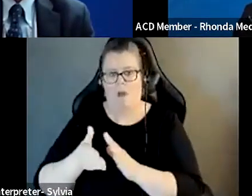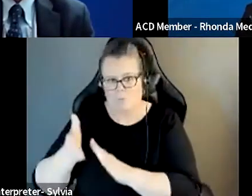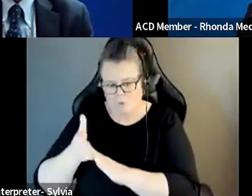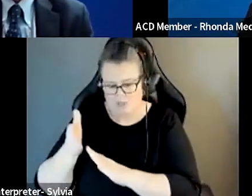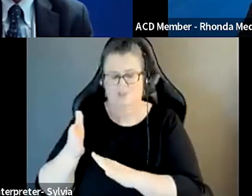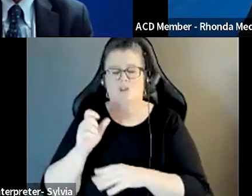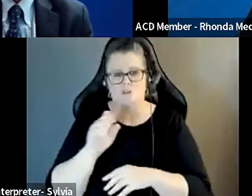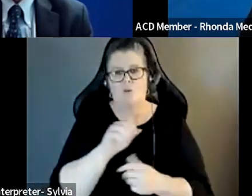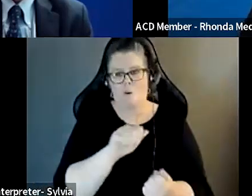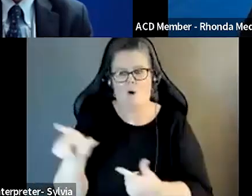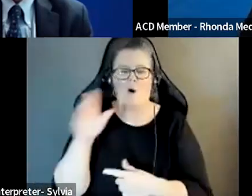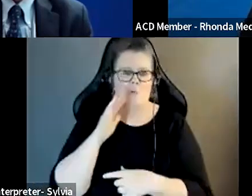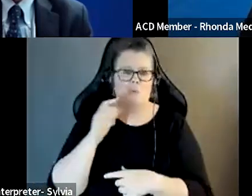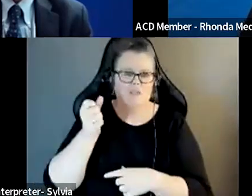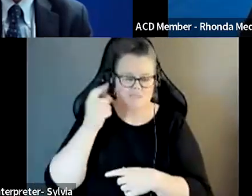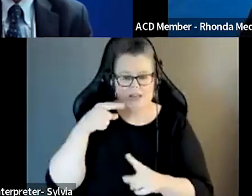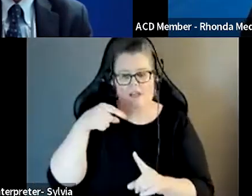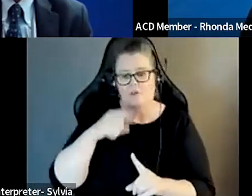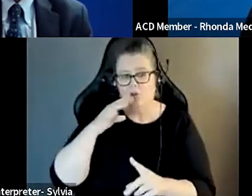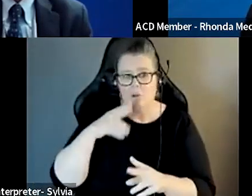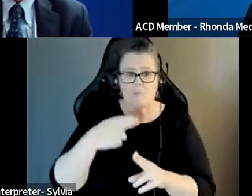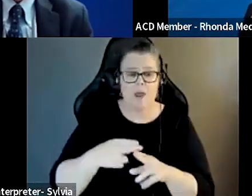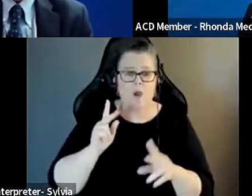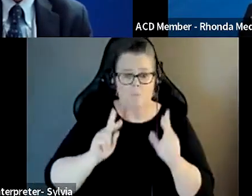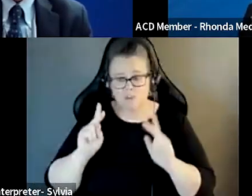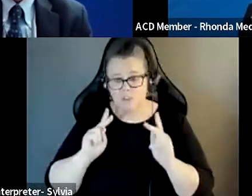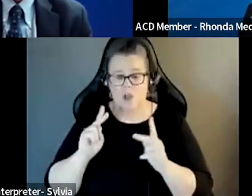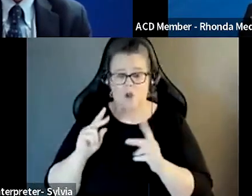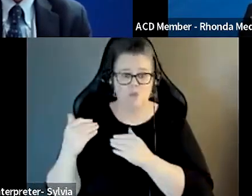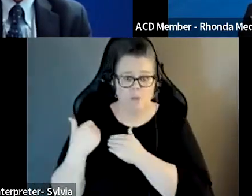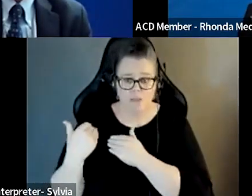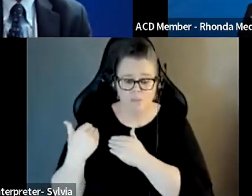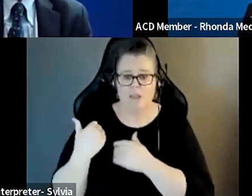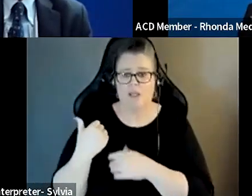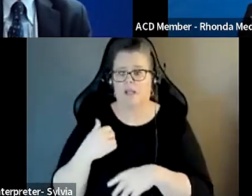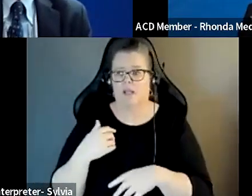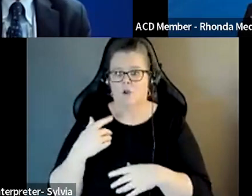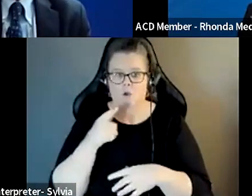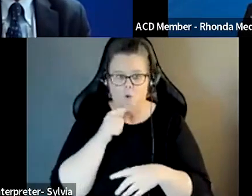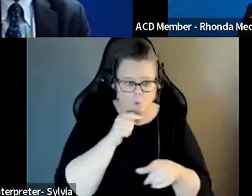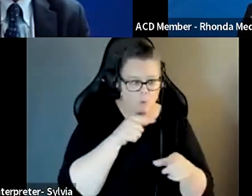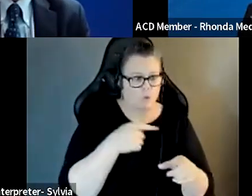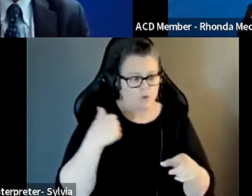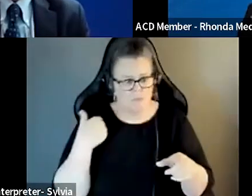about personnel responsibilities and who's responsible for what, it becomes clear that this is not a document on the shelf -- Thank you.